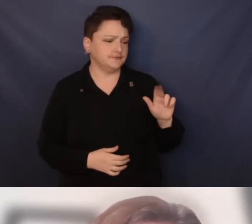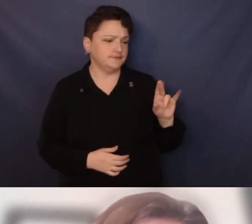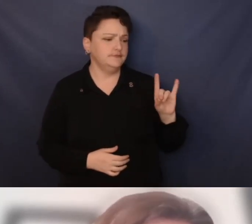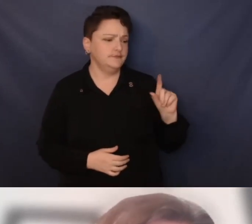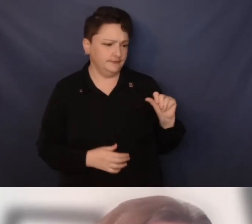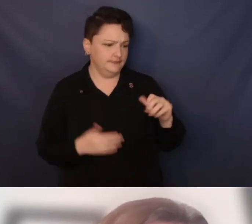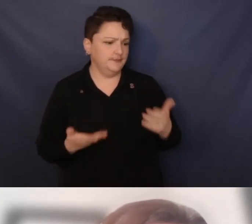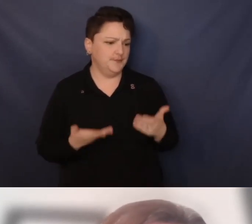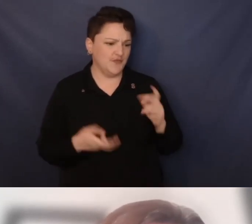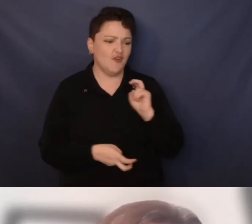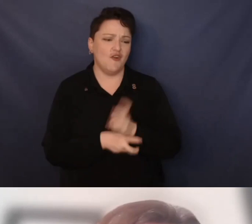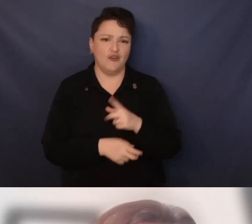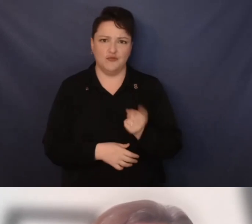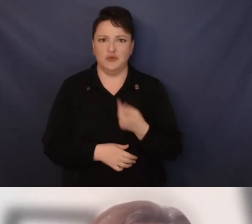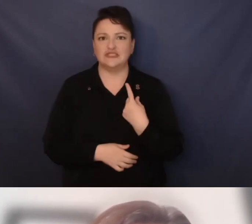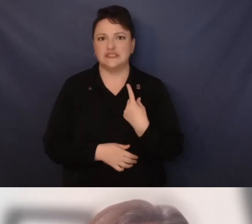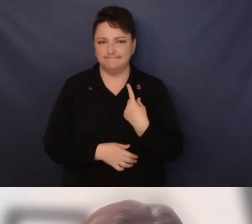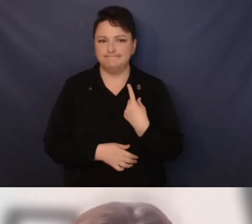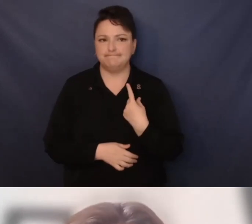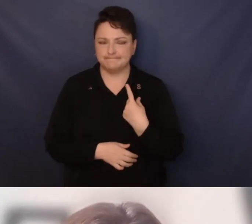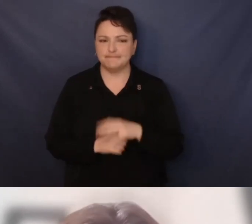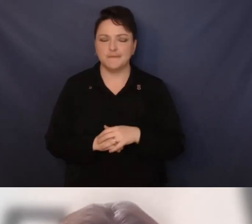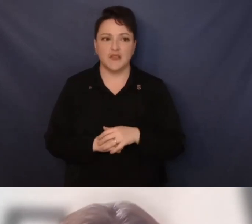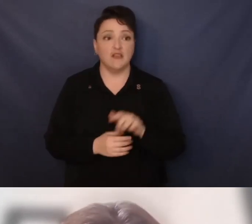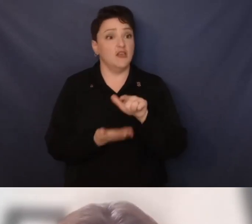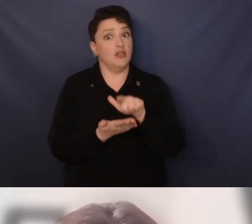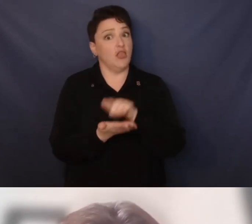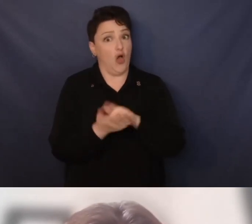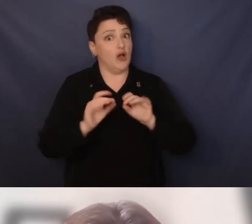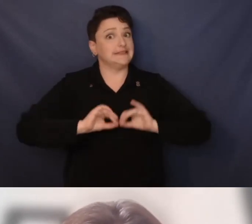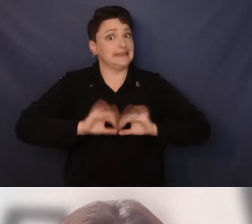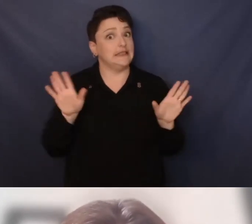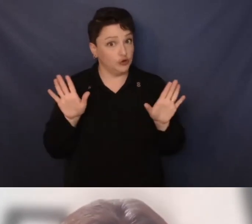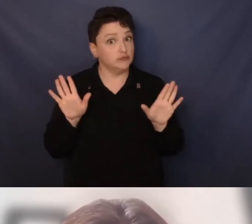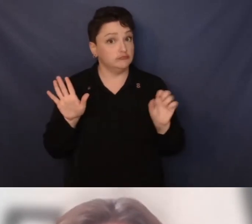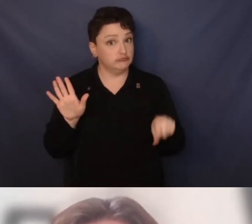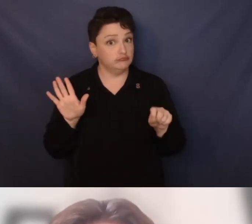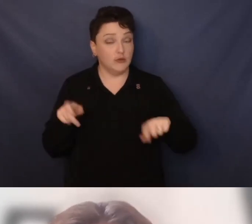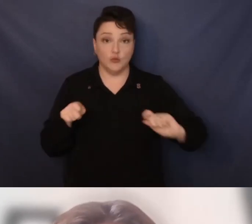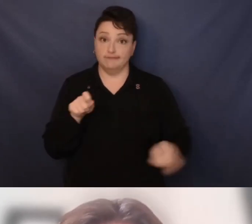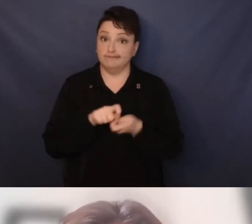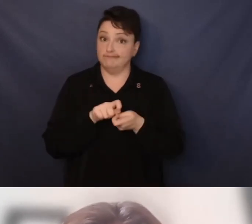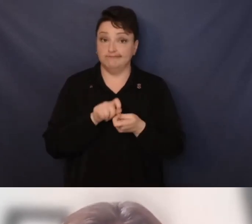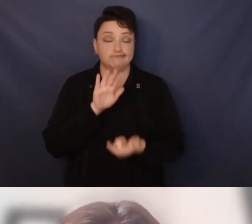question to answer. The law is very clear that retaliation is prohibited that interference is